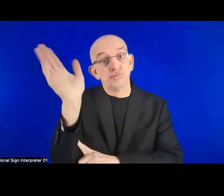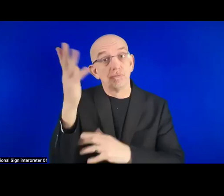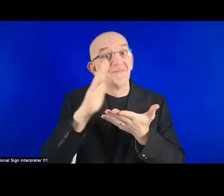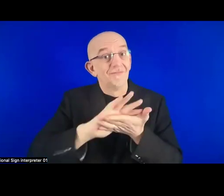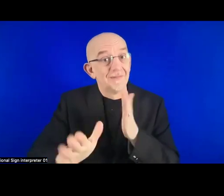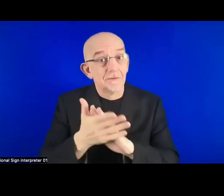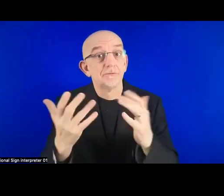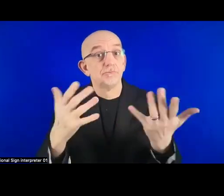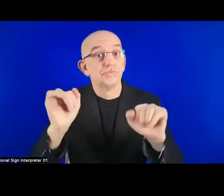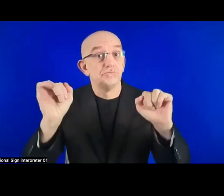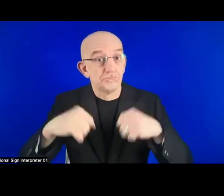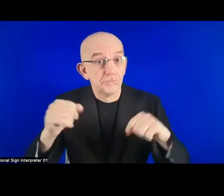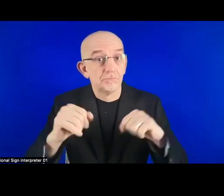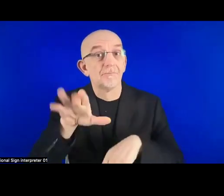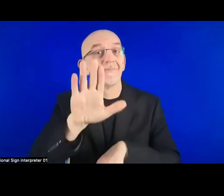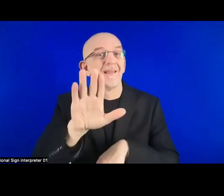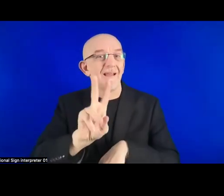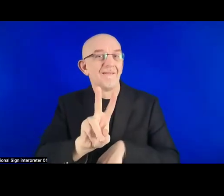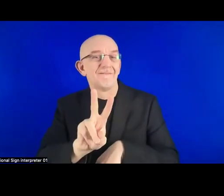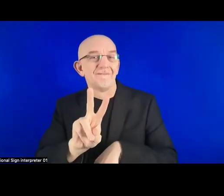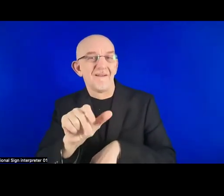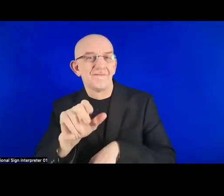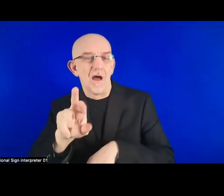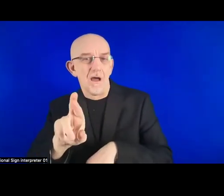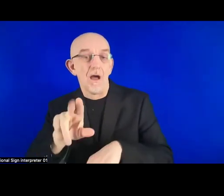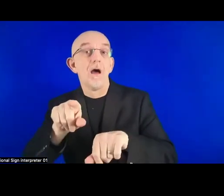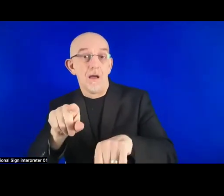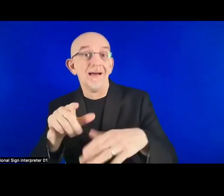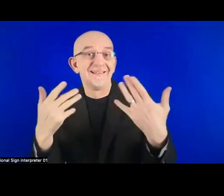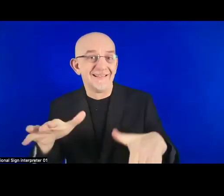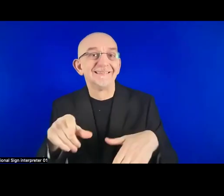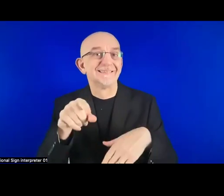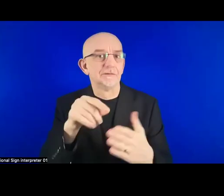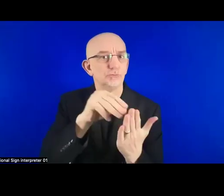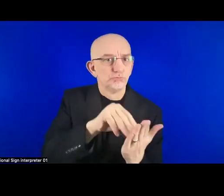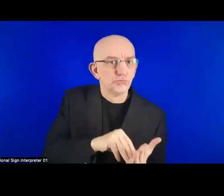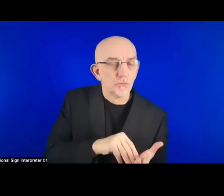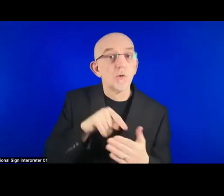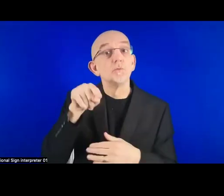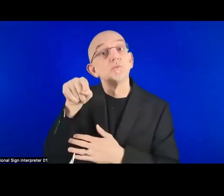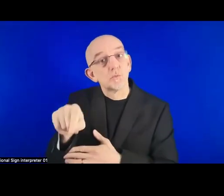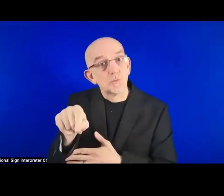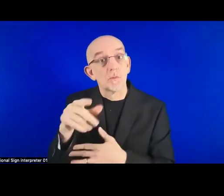Mobility is another requirement which is a must in all Marie Curie applications, and